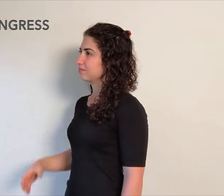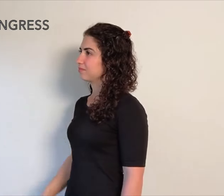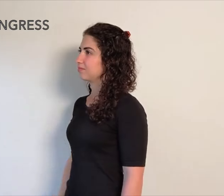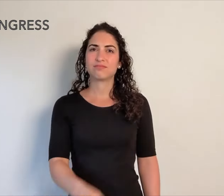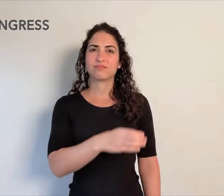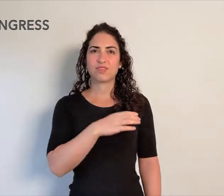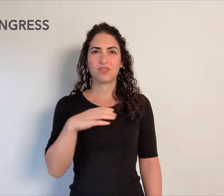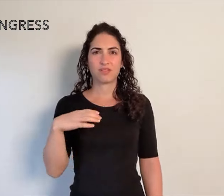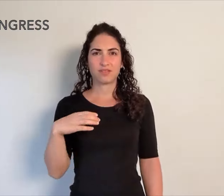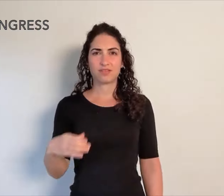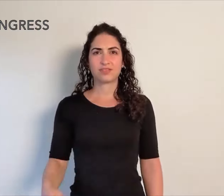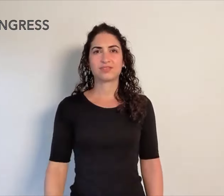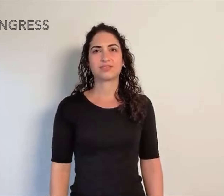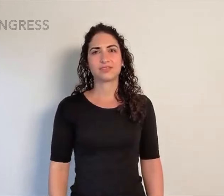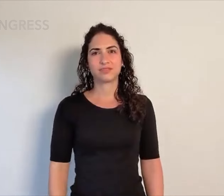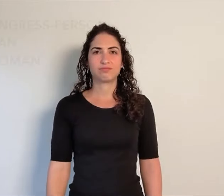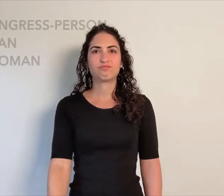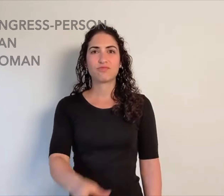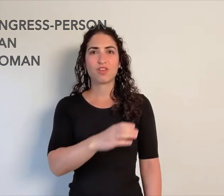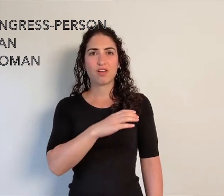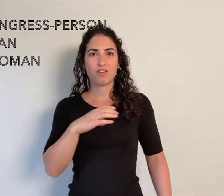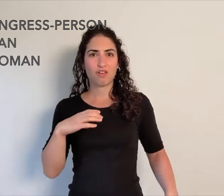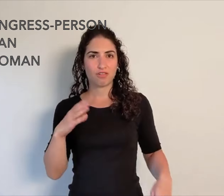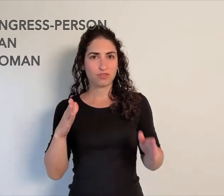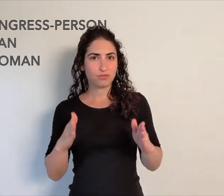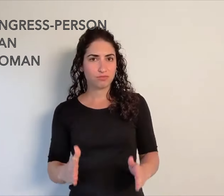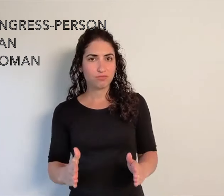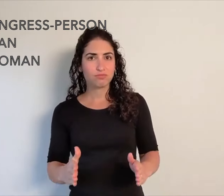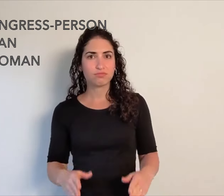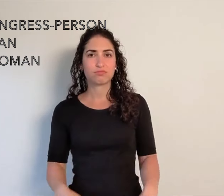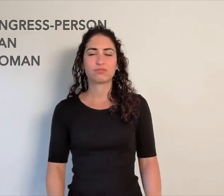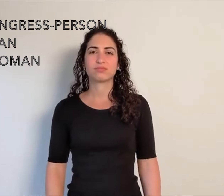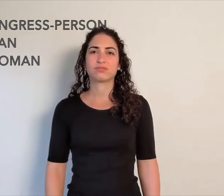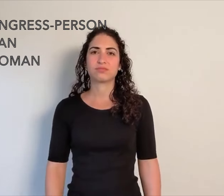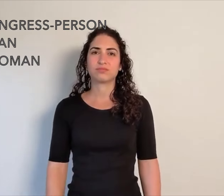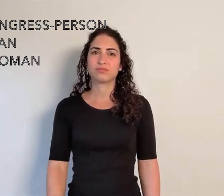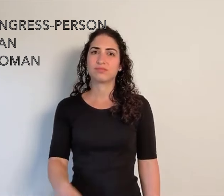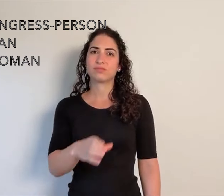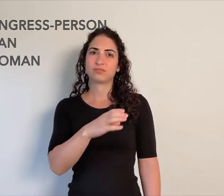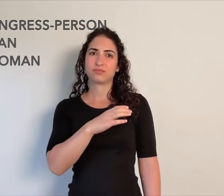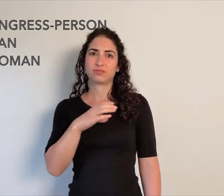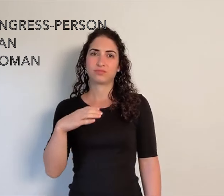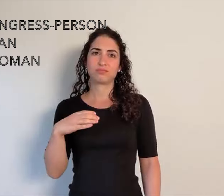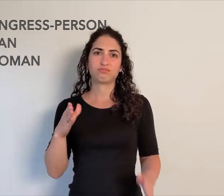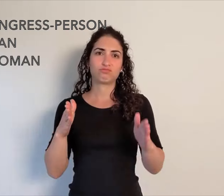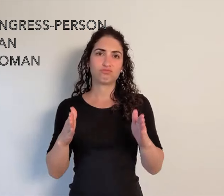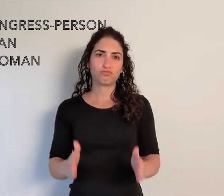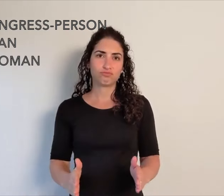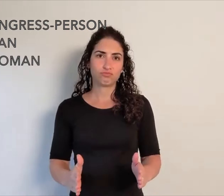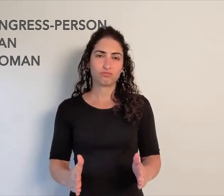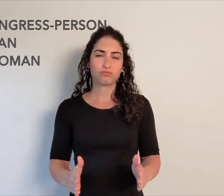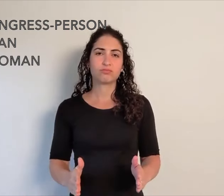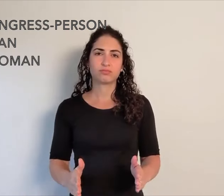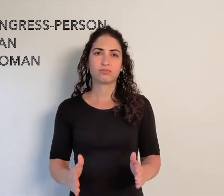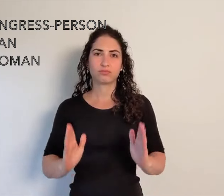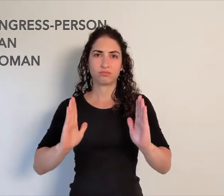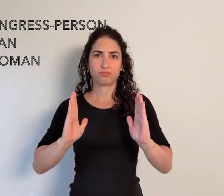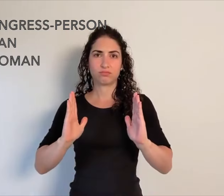CONGRESS CONGRESSPERSON